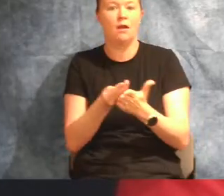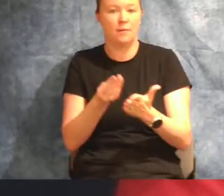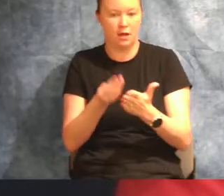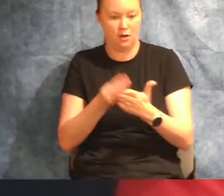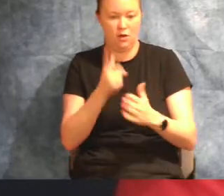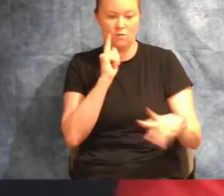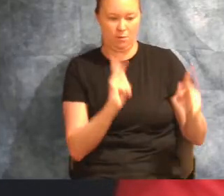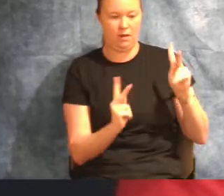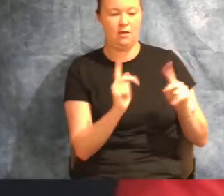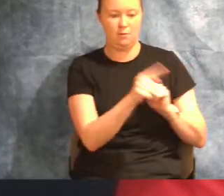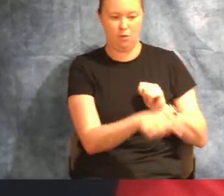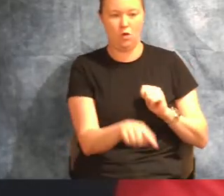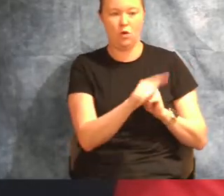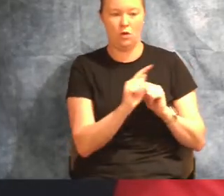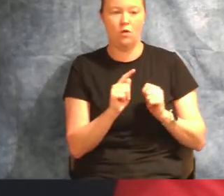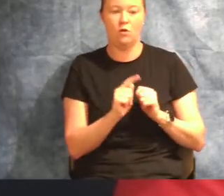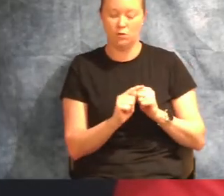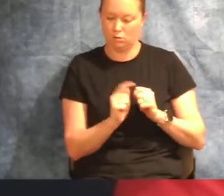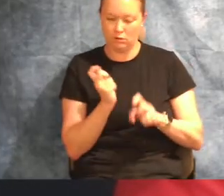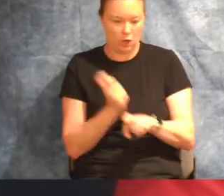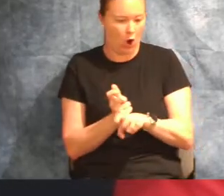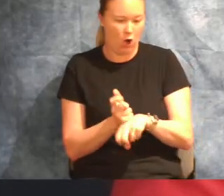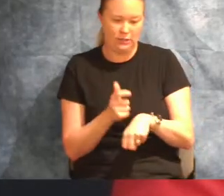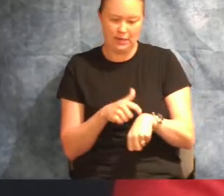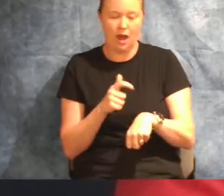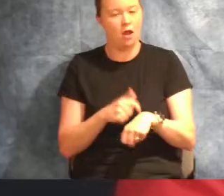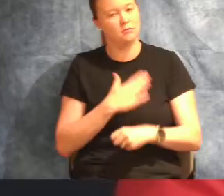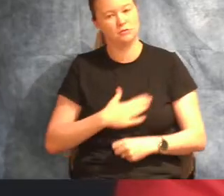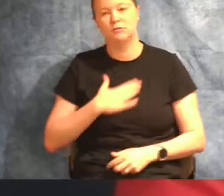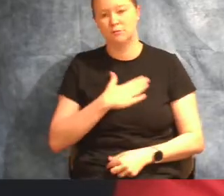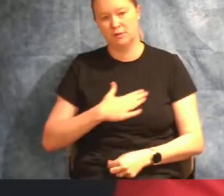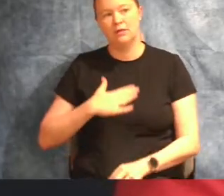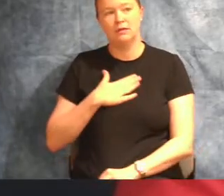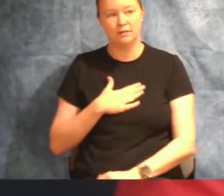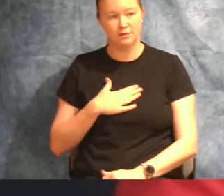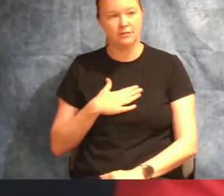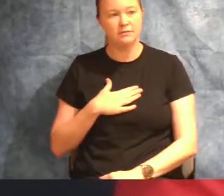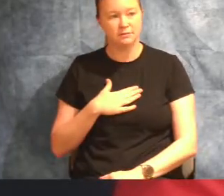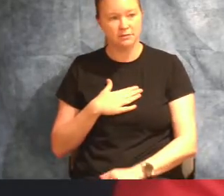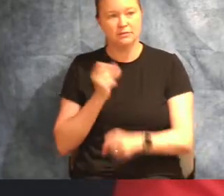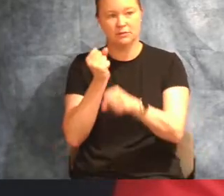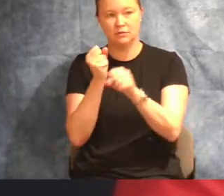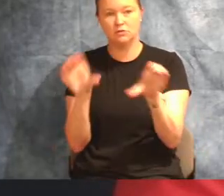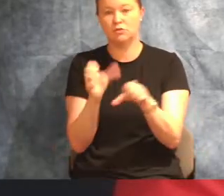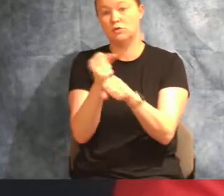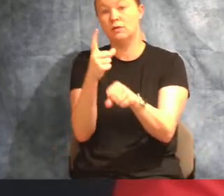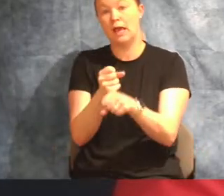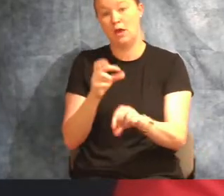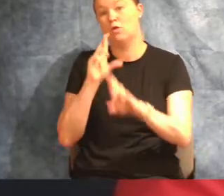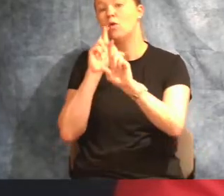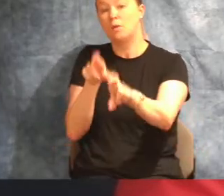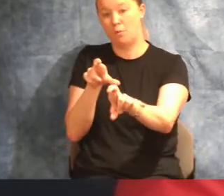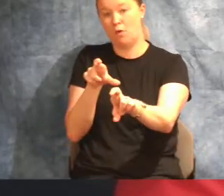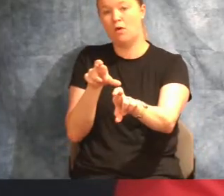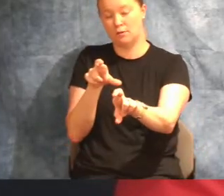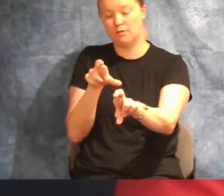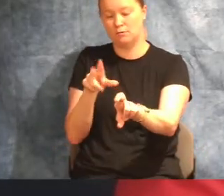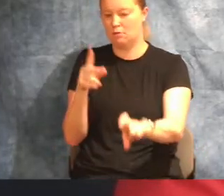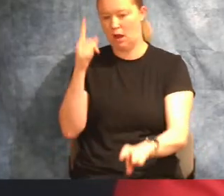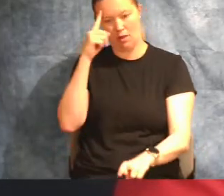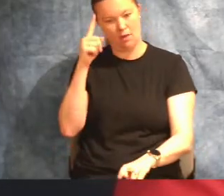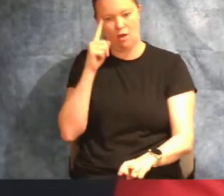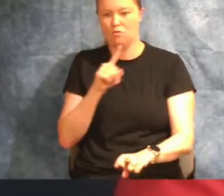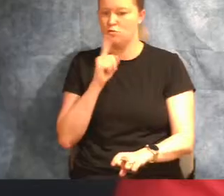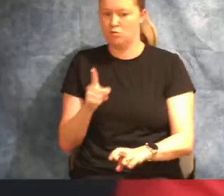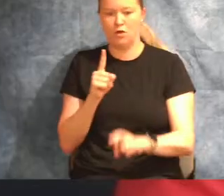residents in a very tough time. So, please get the annual report. I thought was very well done